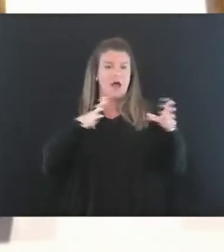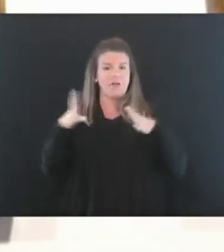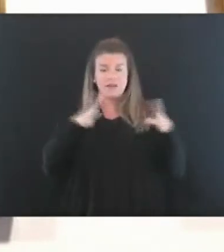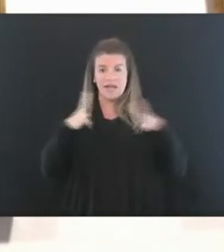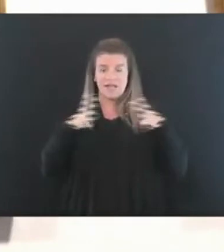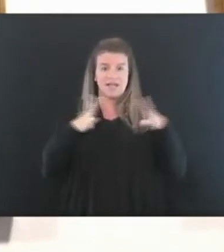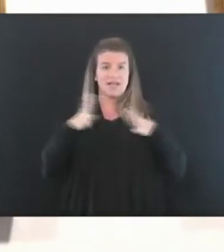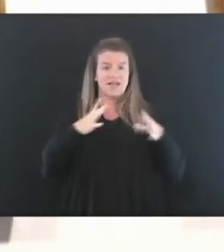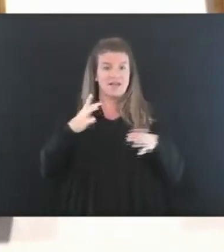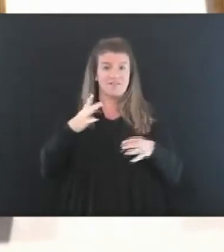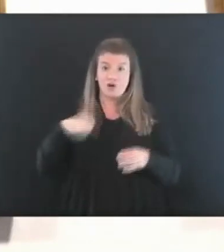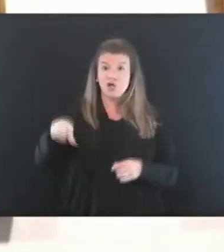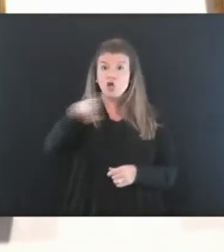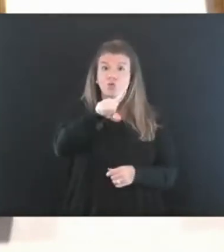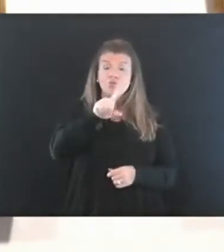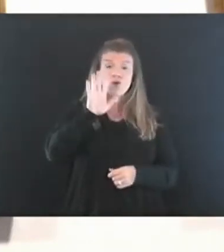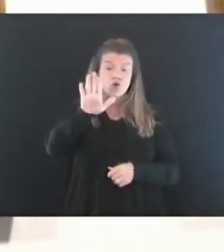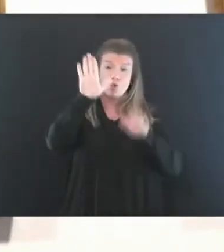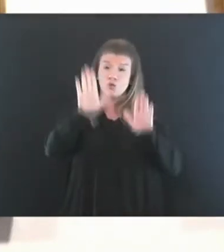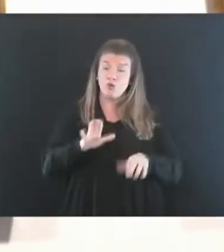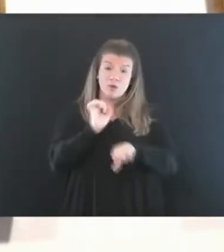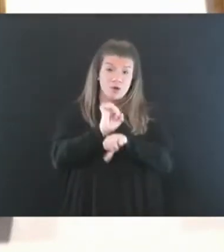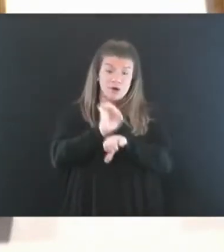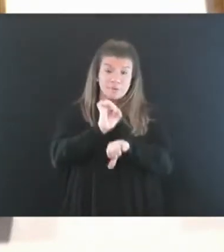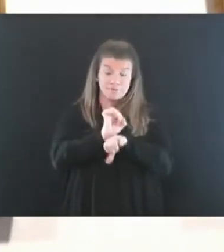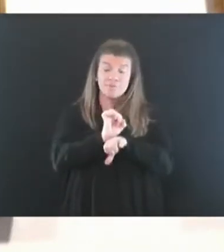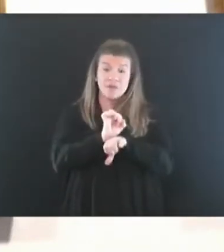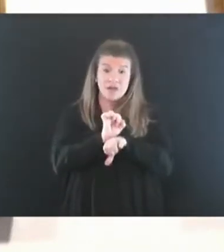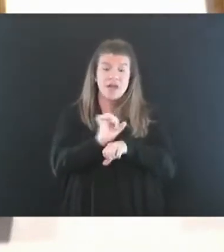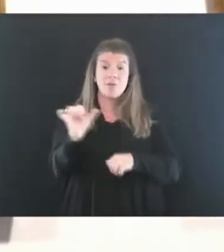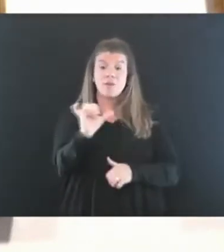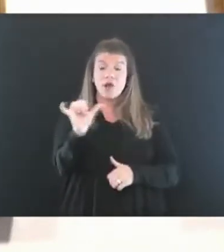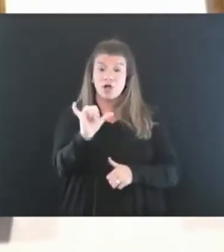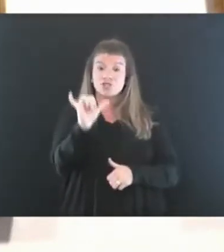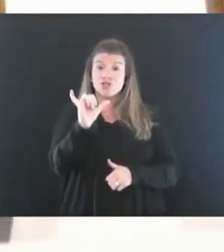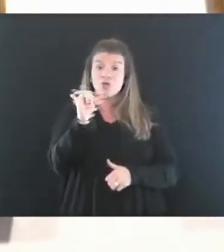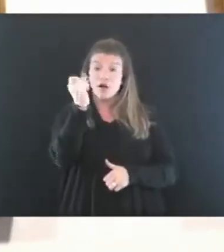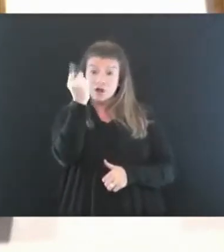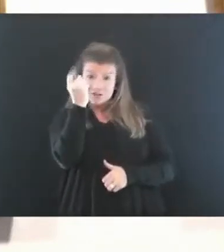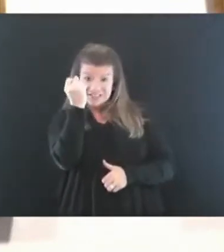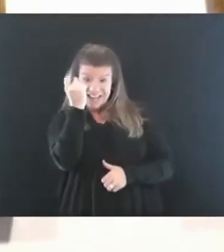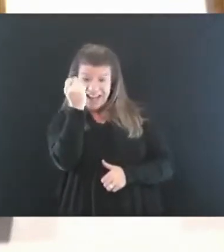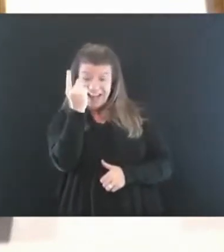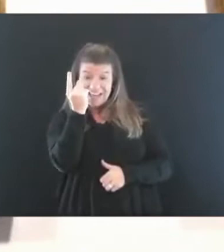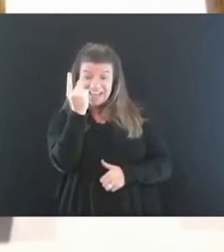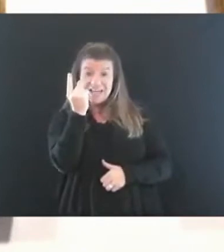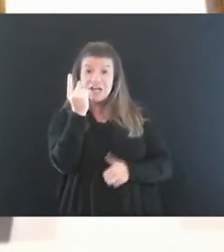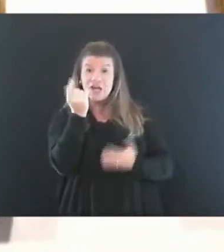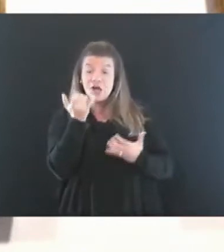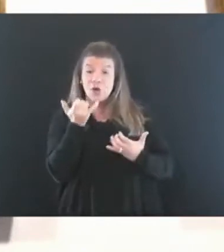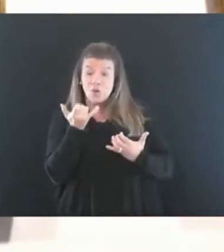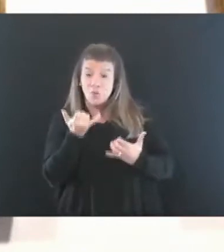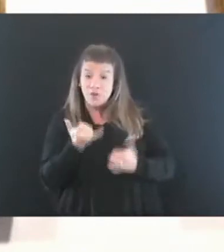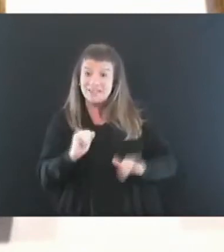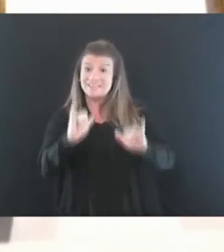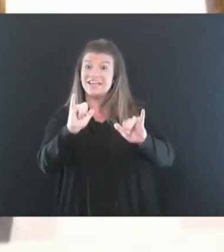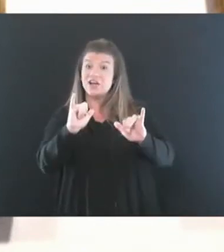SO WE ARE VERY THANKFUL, PARTICULARLY DURING THIS HOLIDAY FOR YOU, FOR YOUR GREAT WORK.